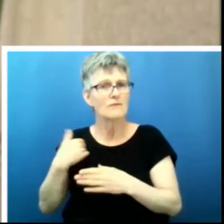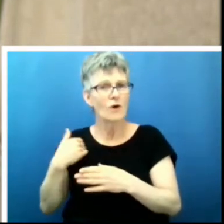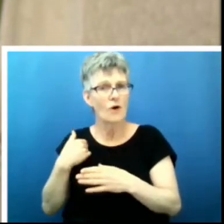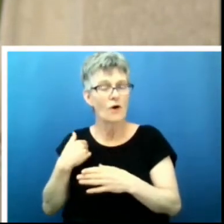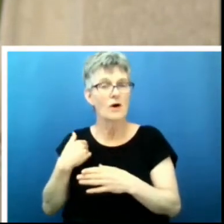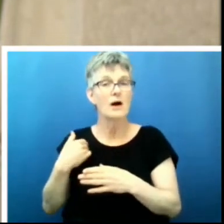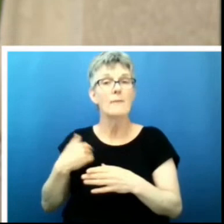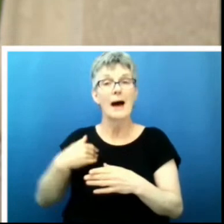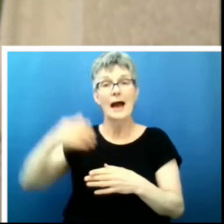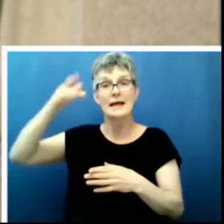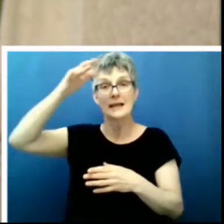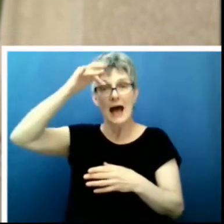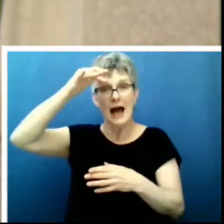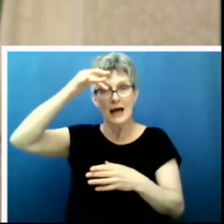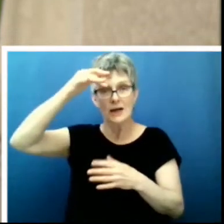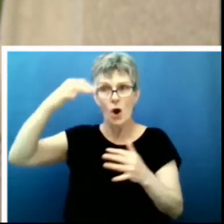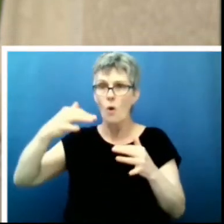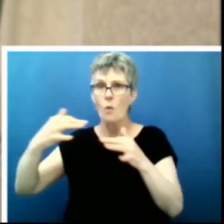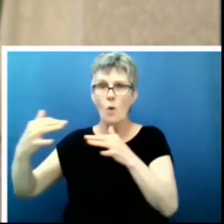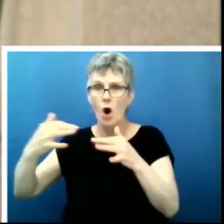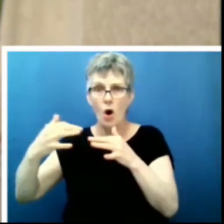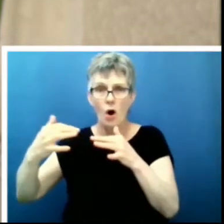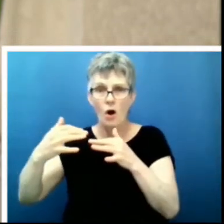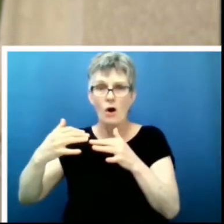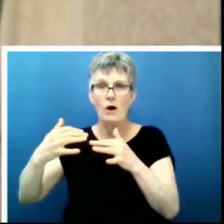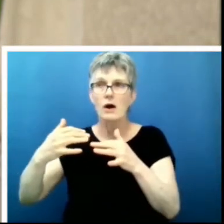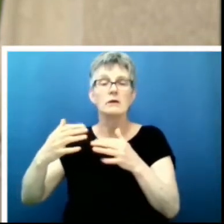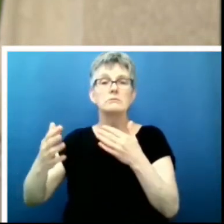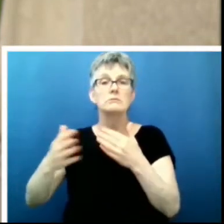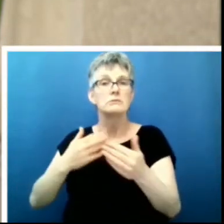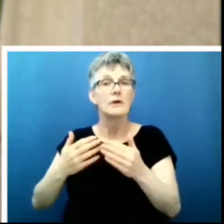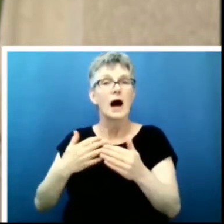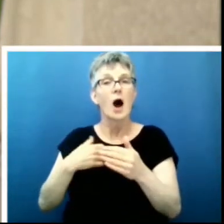carrying him riding on her back. Safely south.